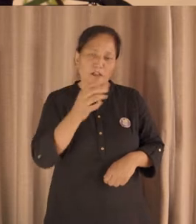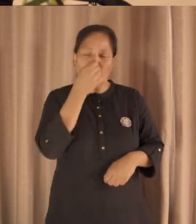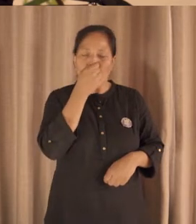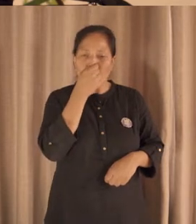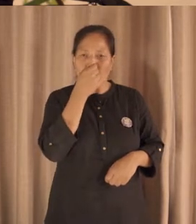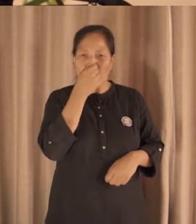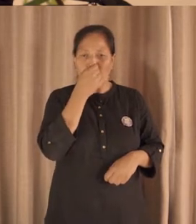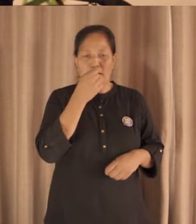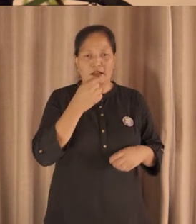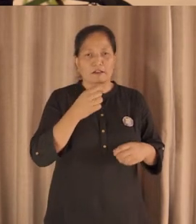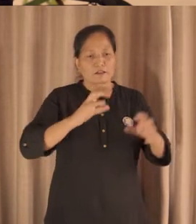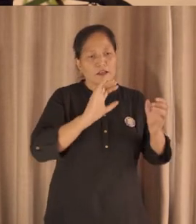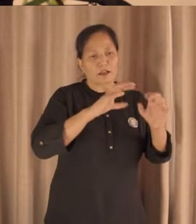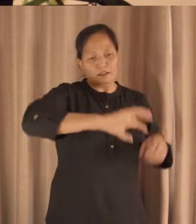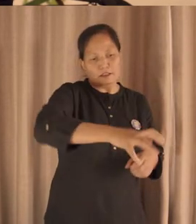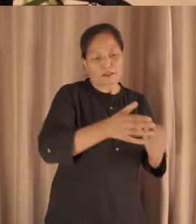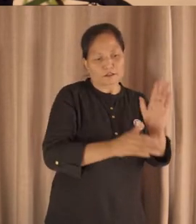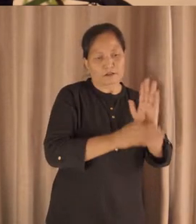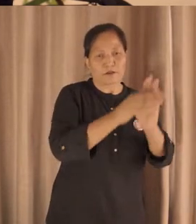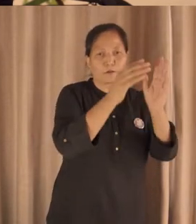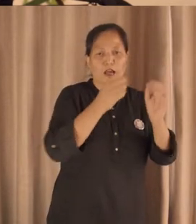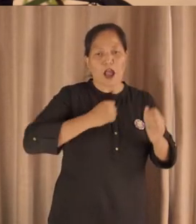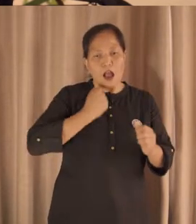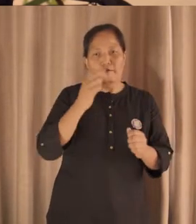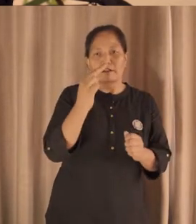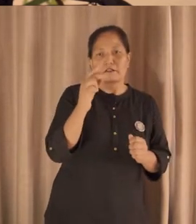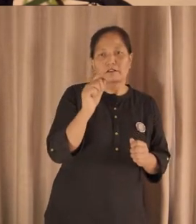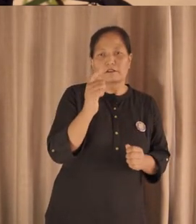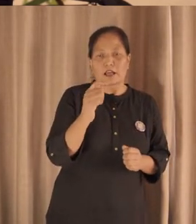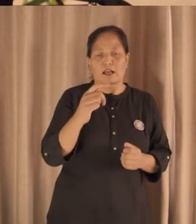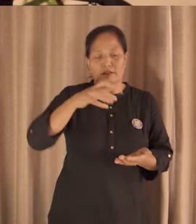70 years of the government, nothing much has been done except for the talks. How actually